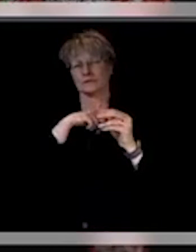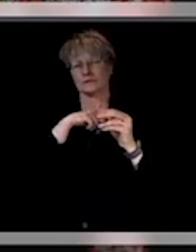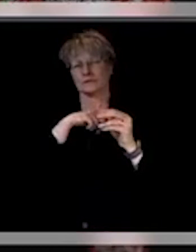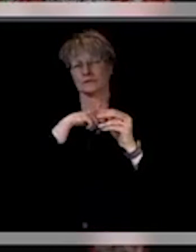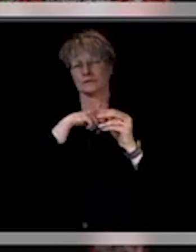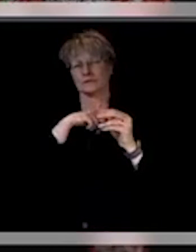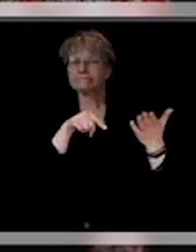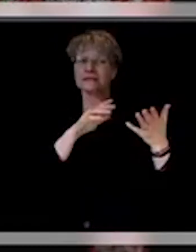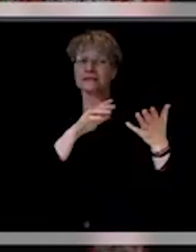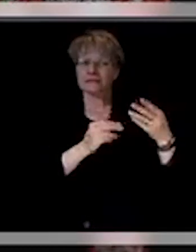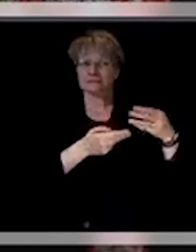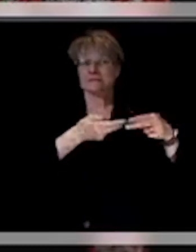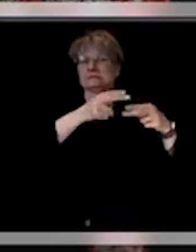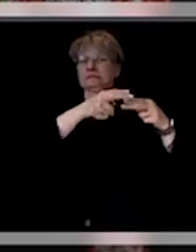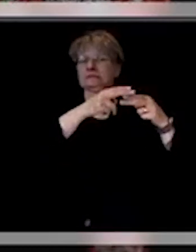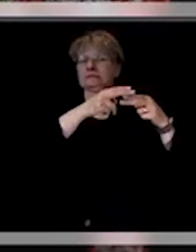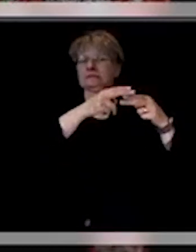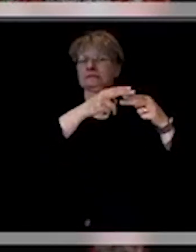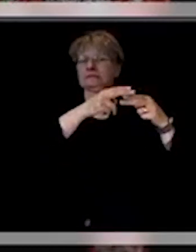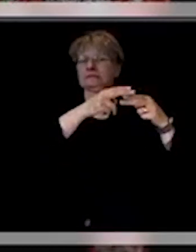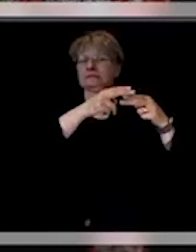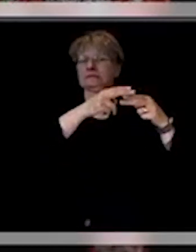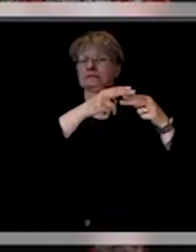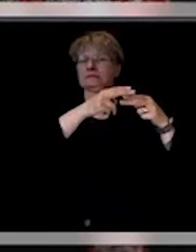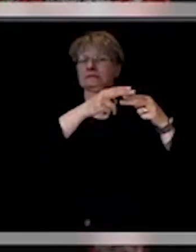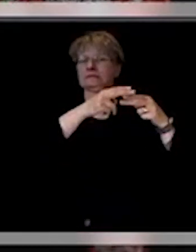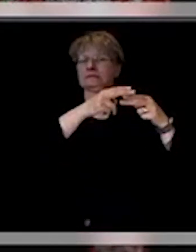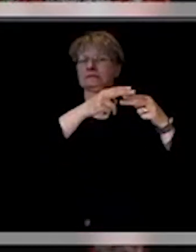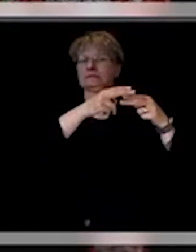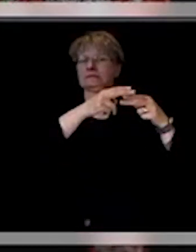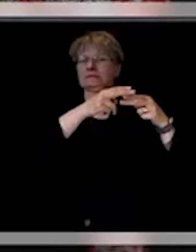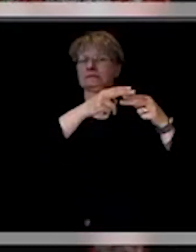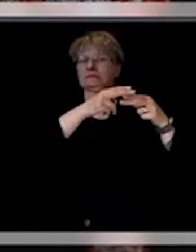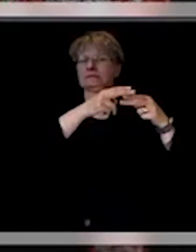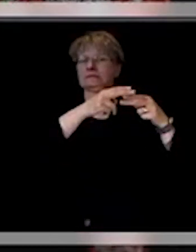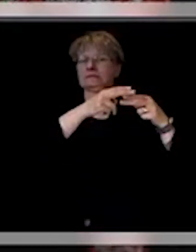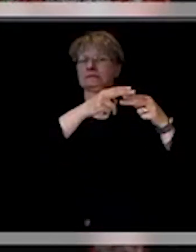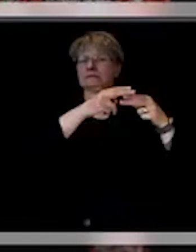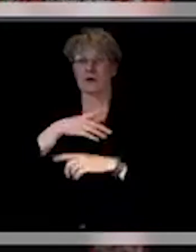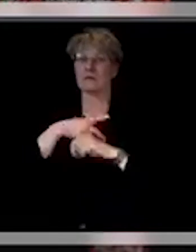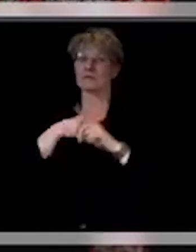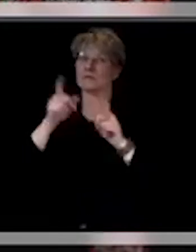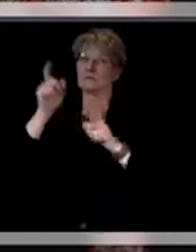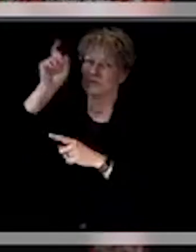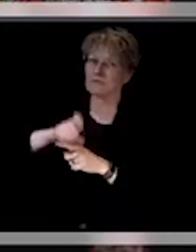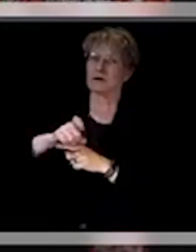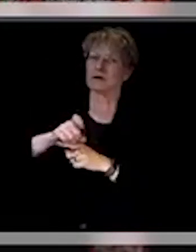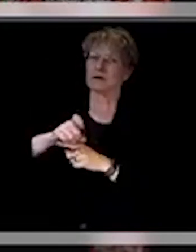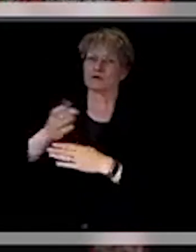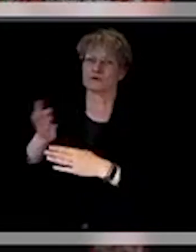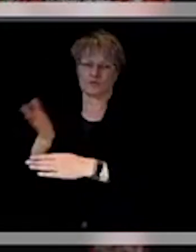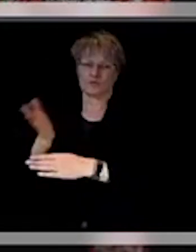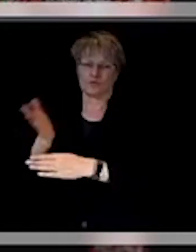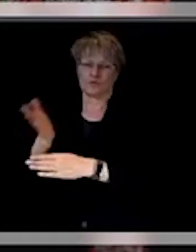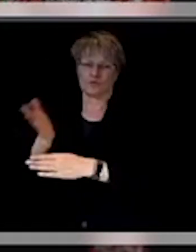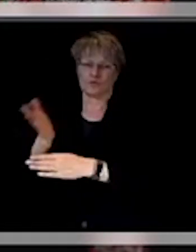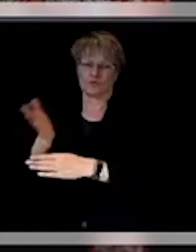okay. But if we don't continue to try and improve our prevention practices it's not